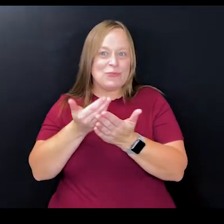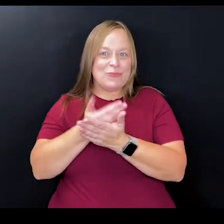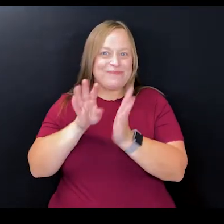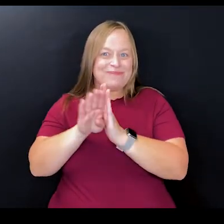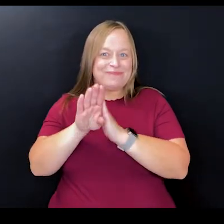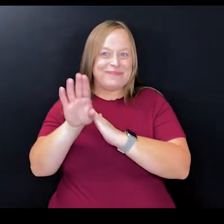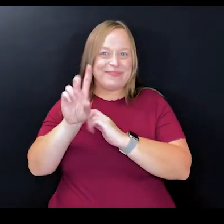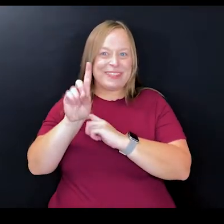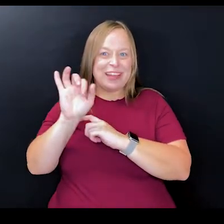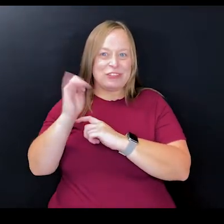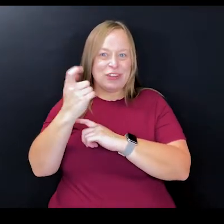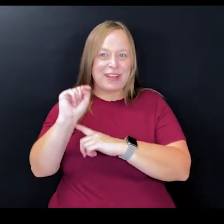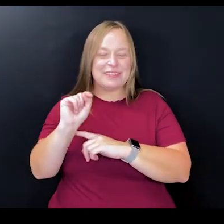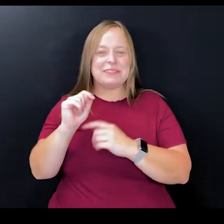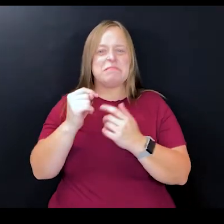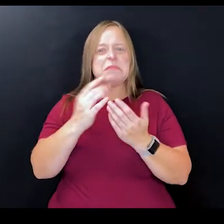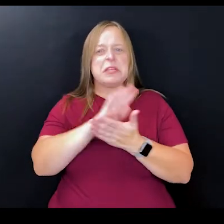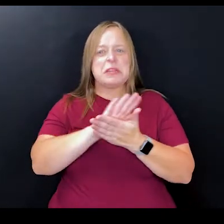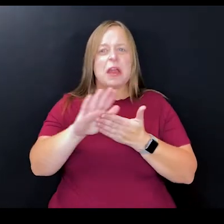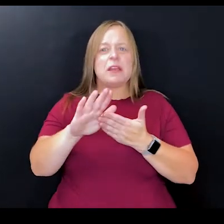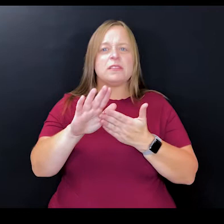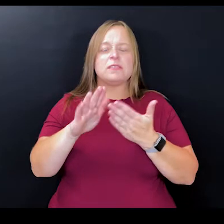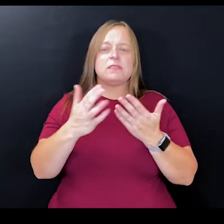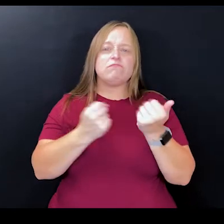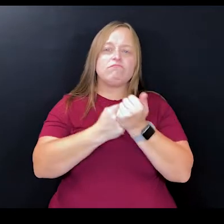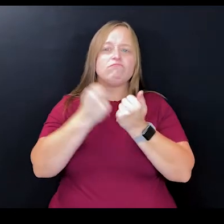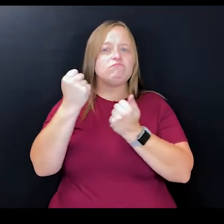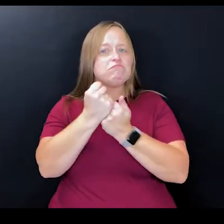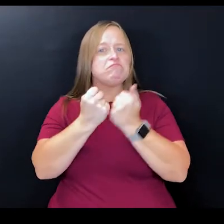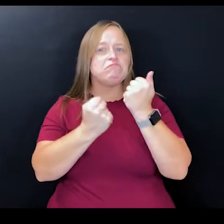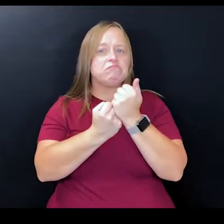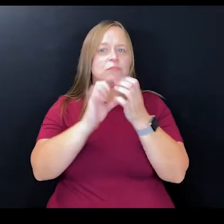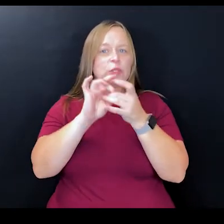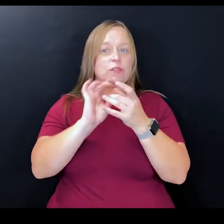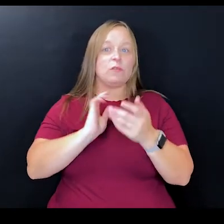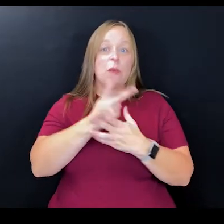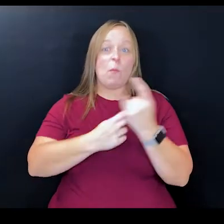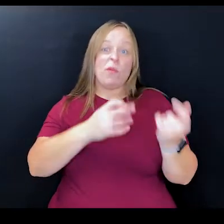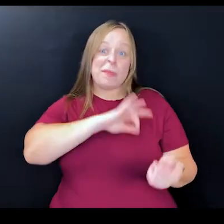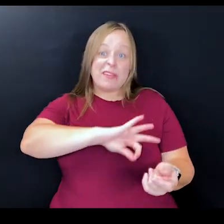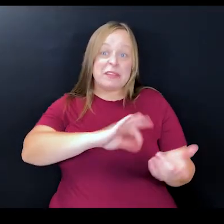So it's kinda a nice complimentary relationship, and one that we both benefit from.